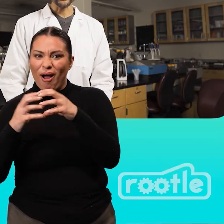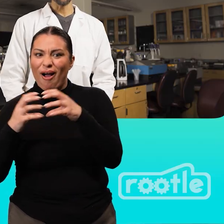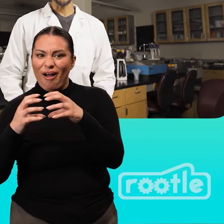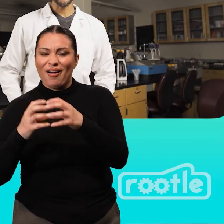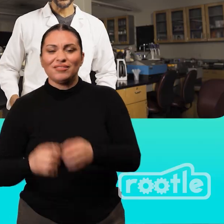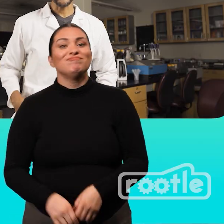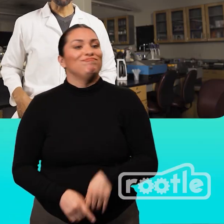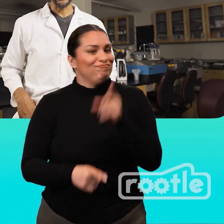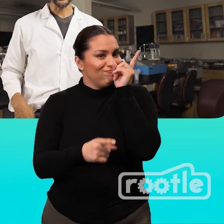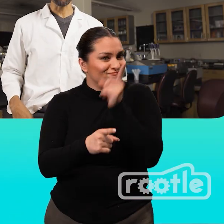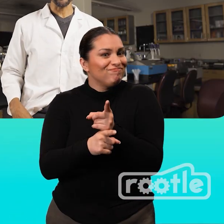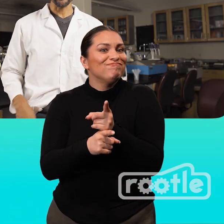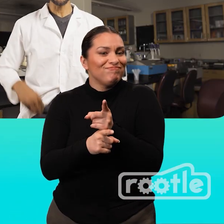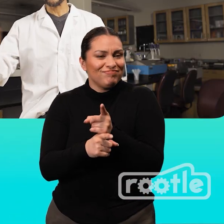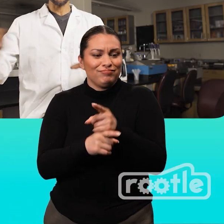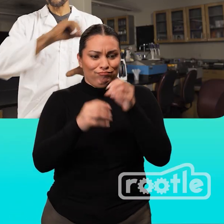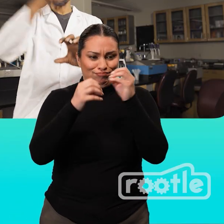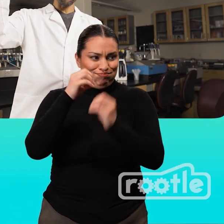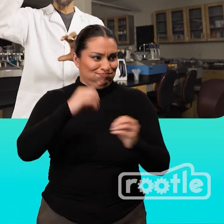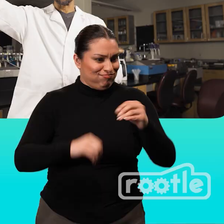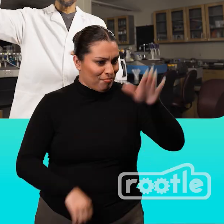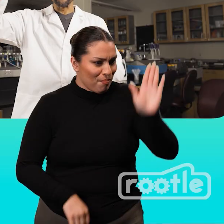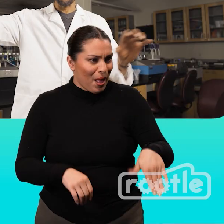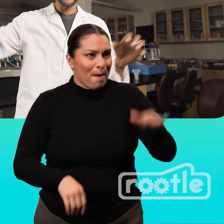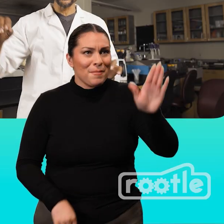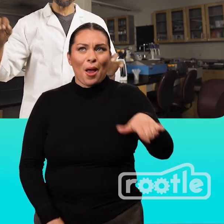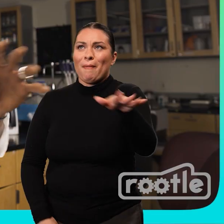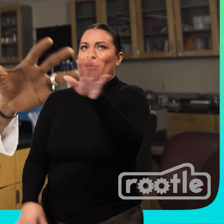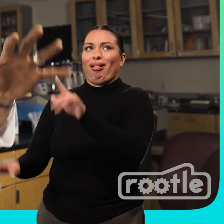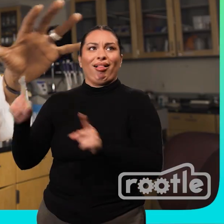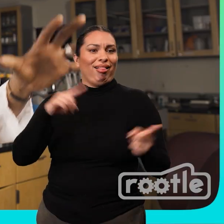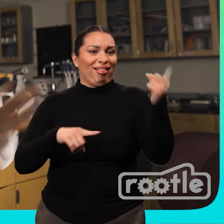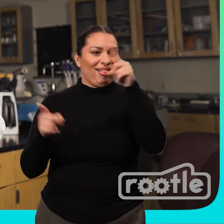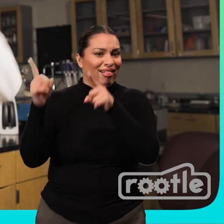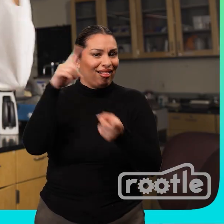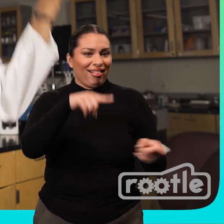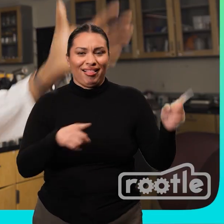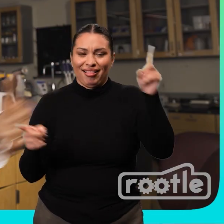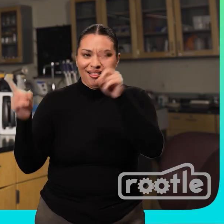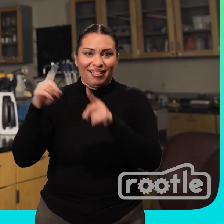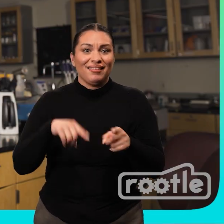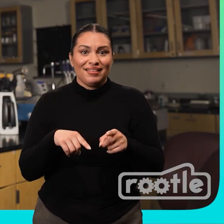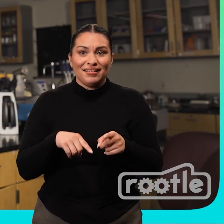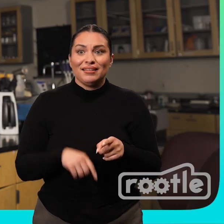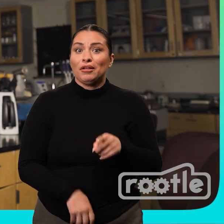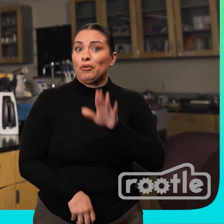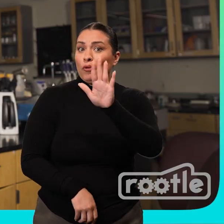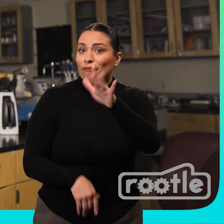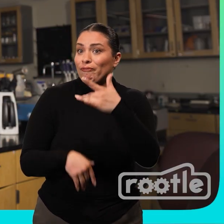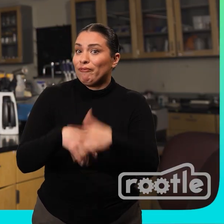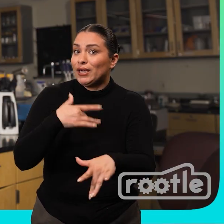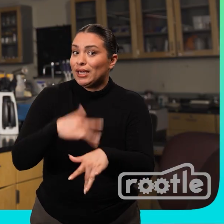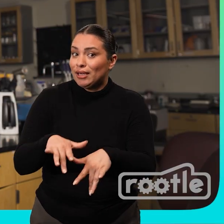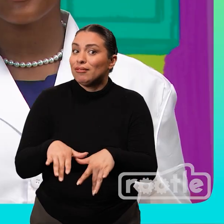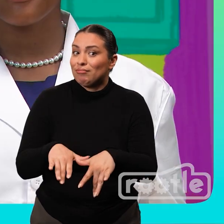So yes, just like the bouncy balls that can go all over the place, polymers are all over the place, even on your feet.